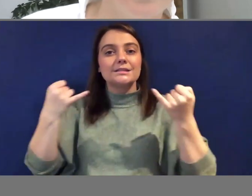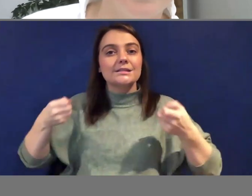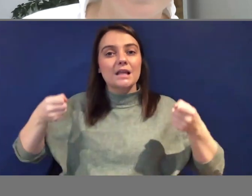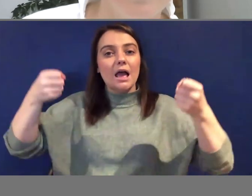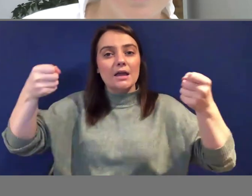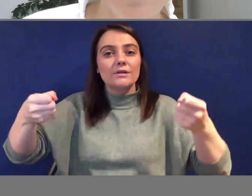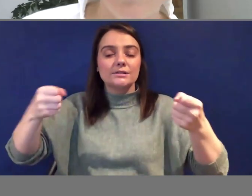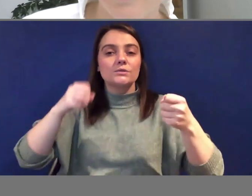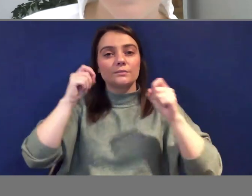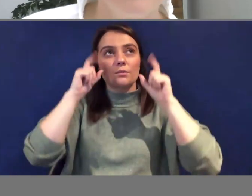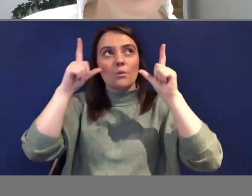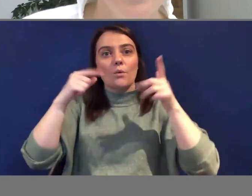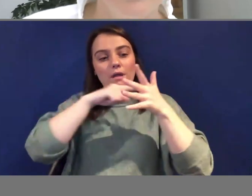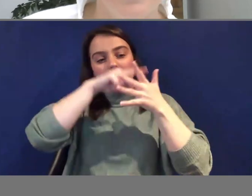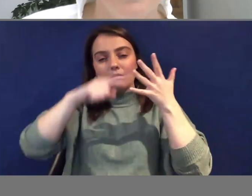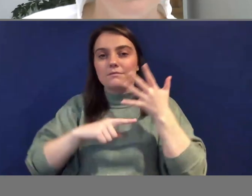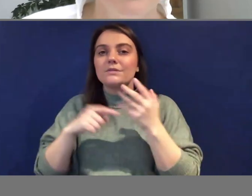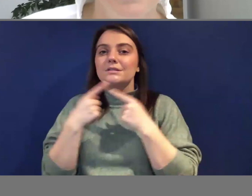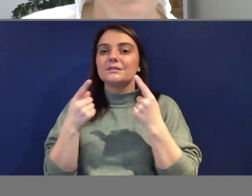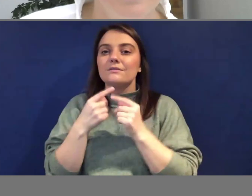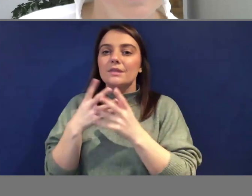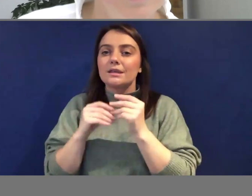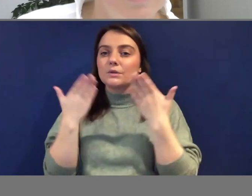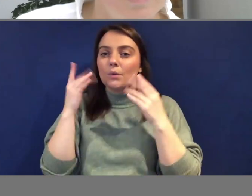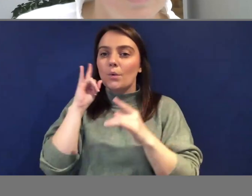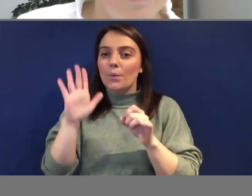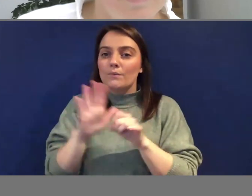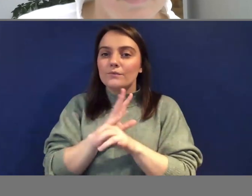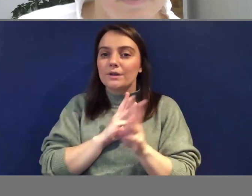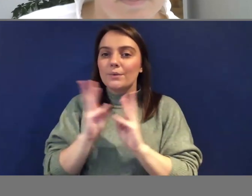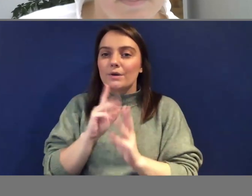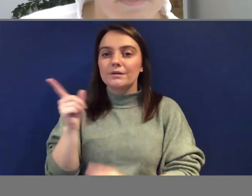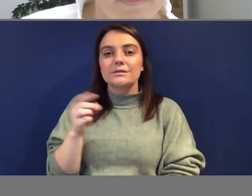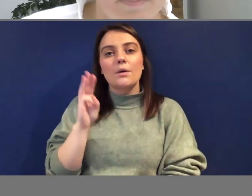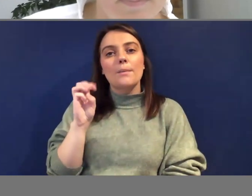so I'm going to hopefully this will share okay here >> Pompei disease is a progressive and